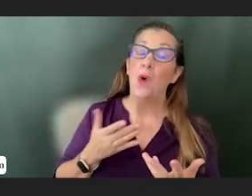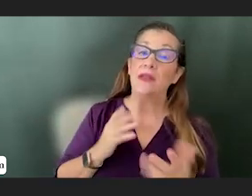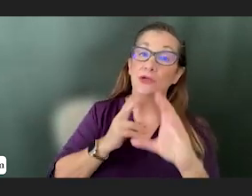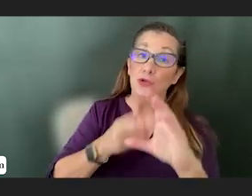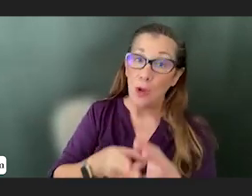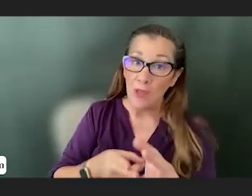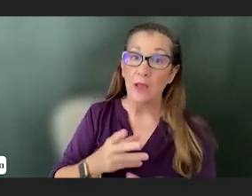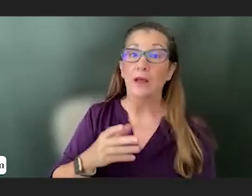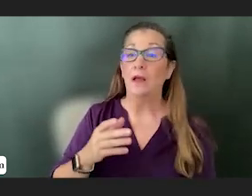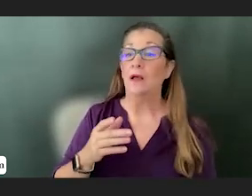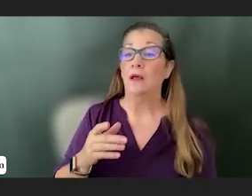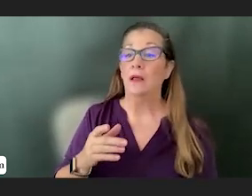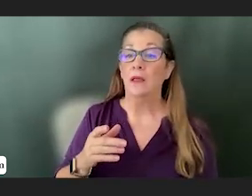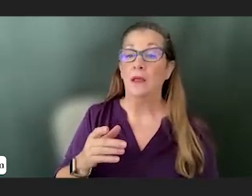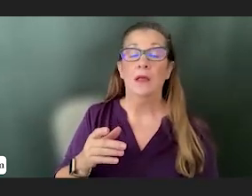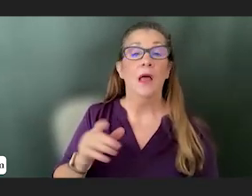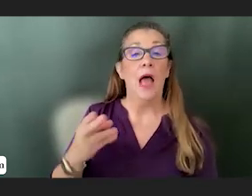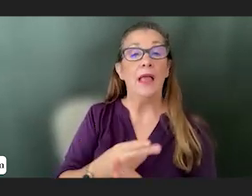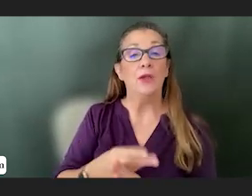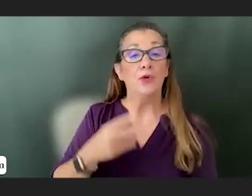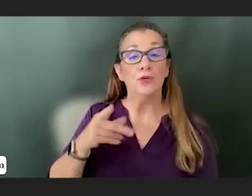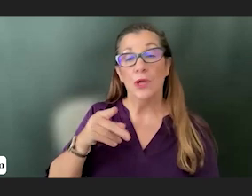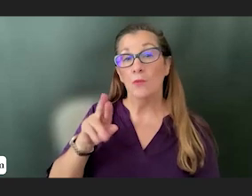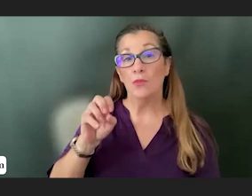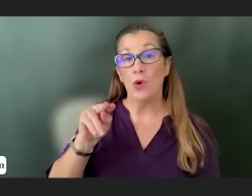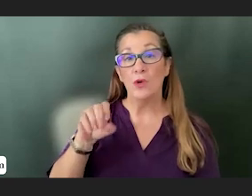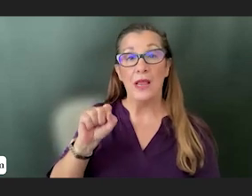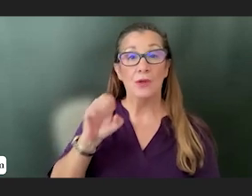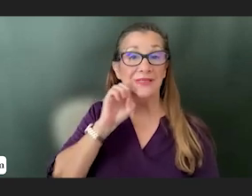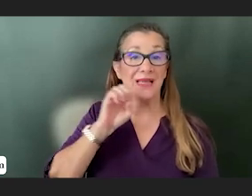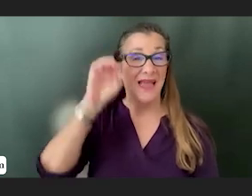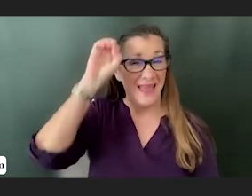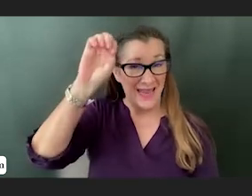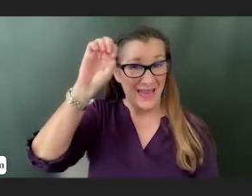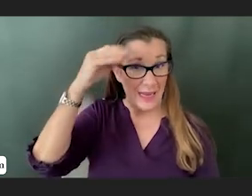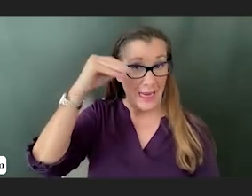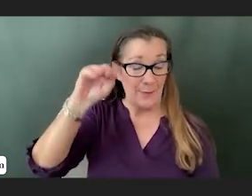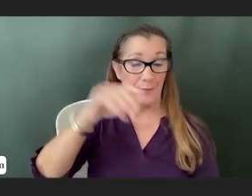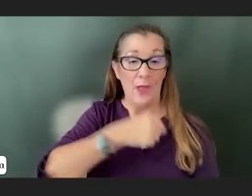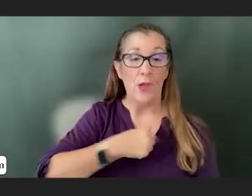I do use he him pronouns and but, um, we're going to talk intro to alt text, and I have a lot here.